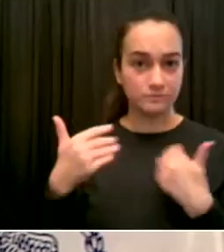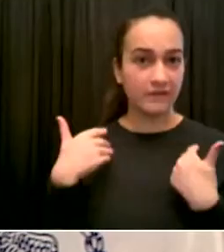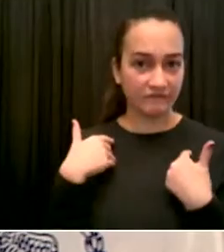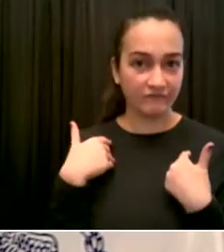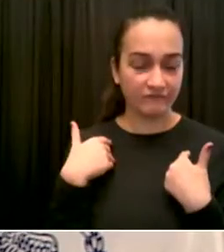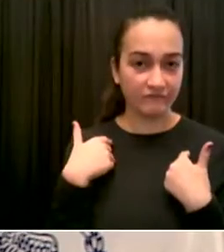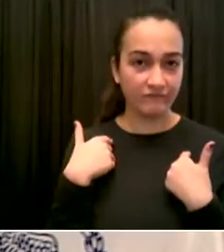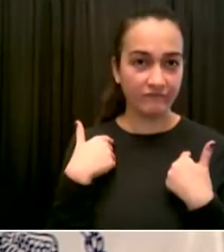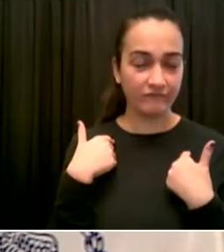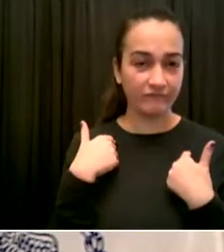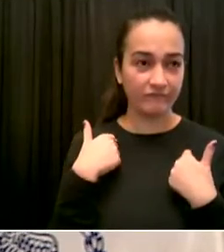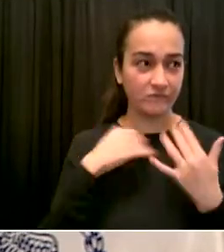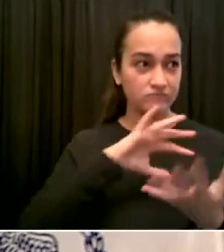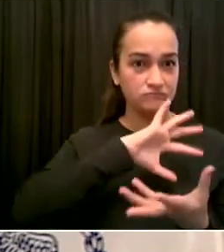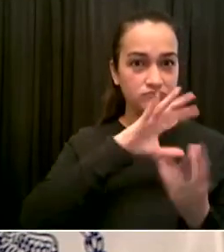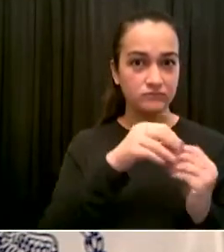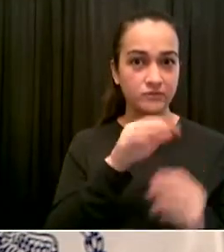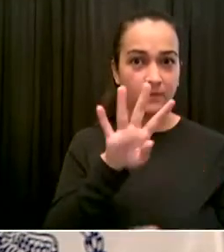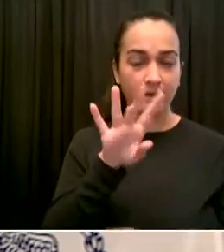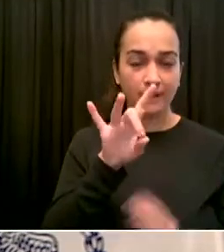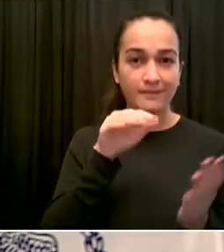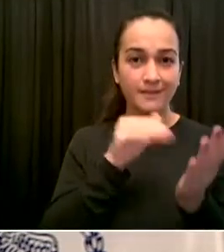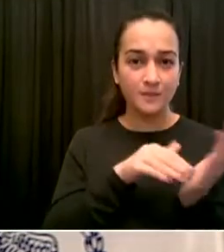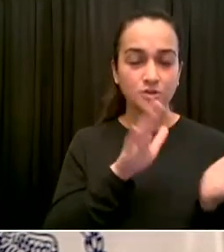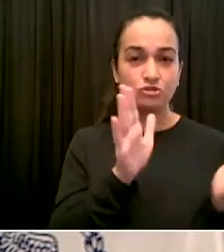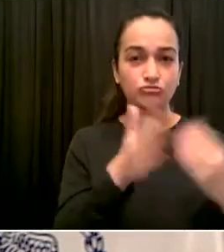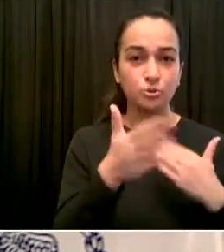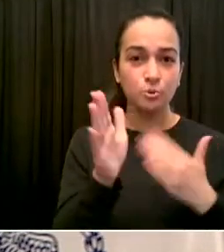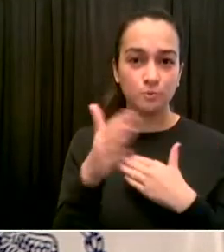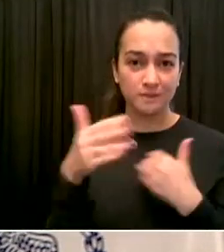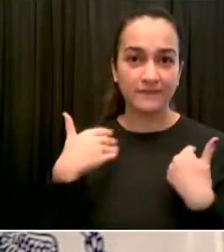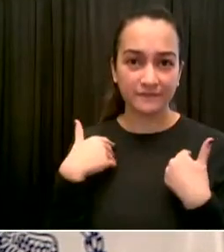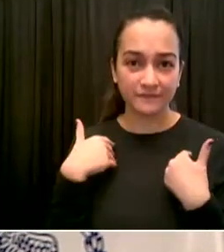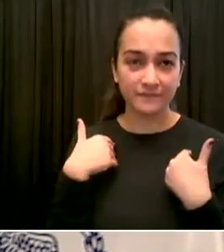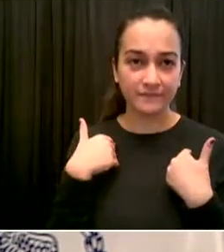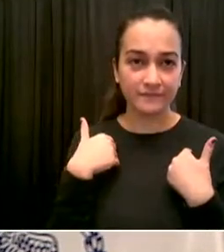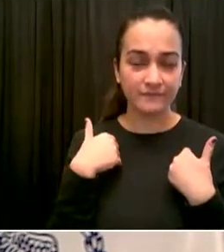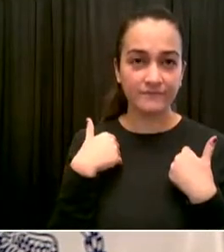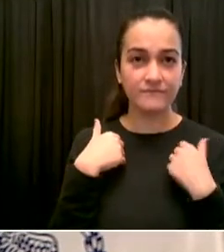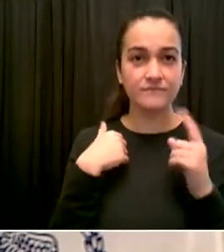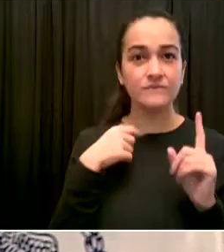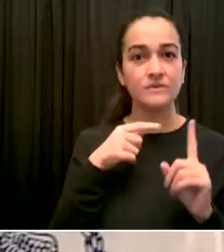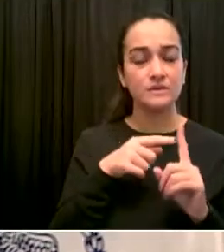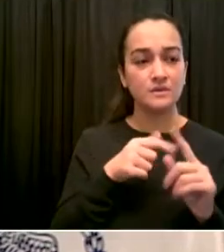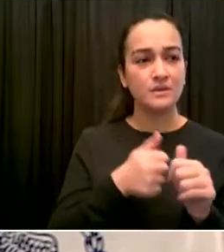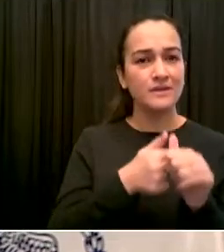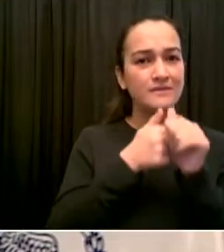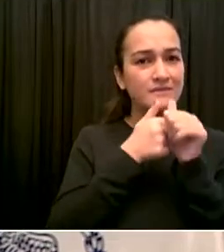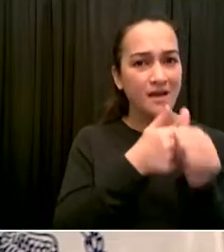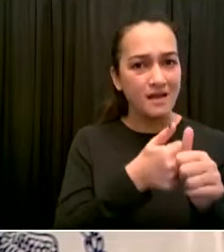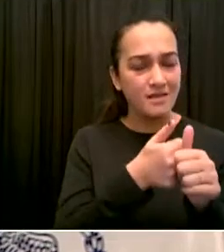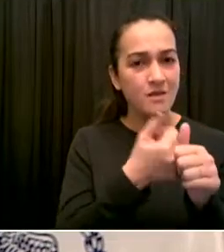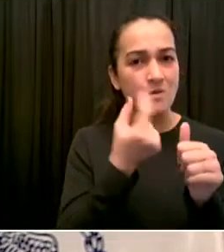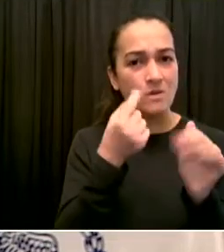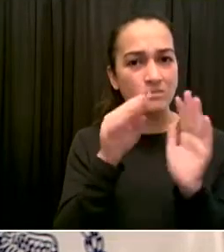SOMEONE CONFIRM IS THAT RIGHT?